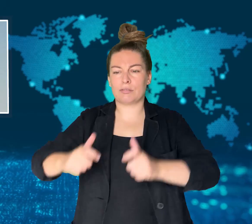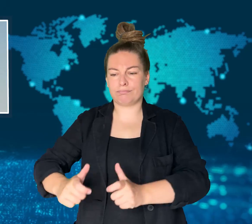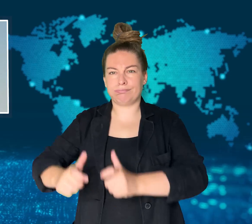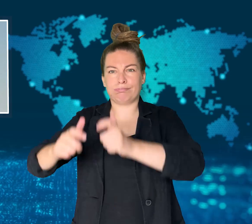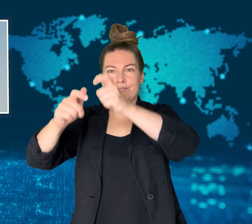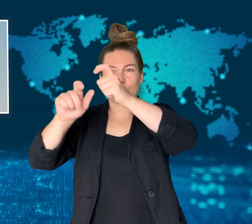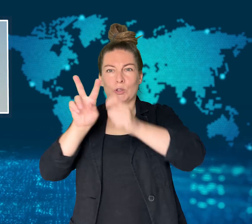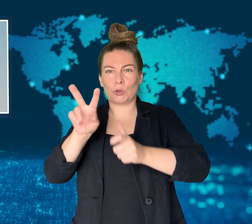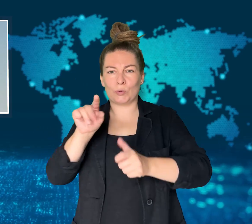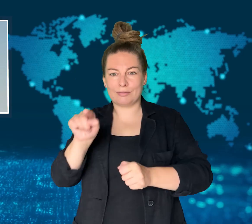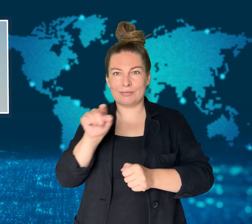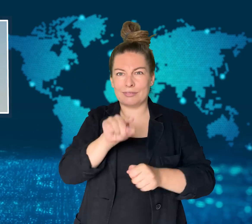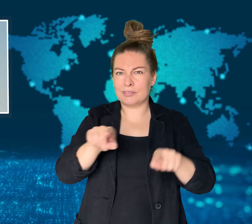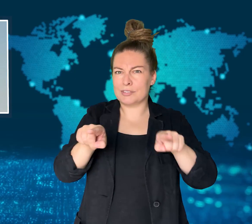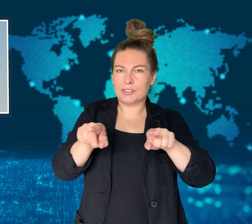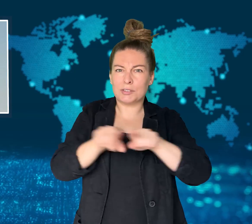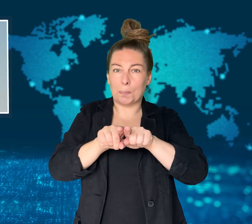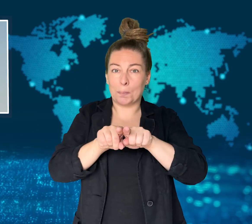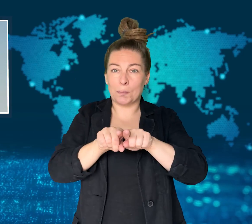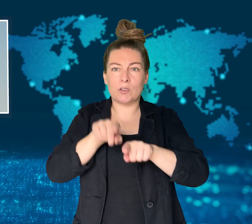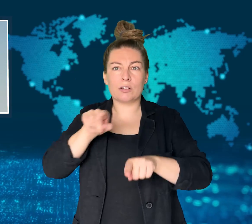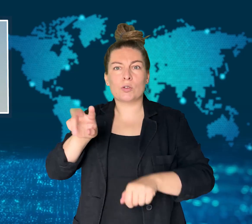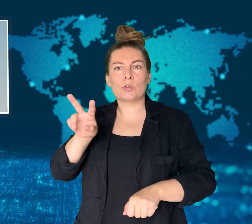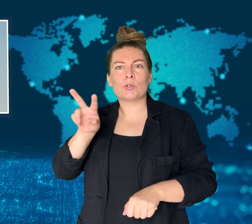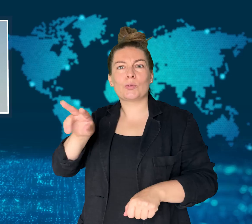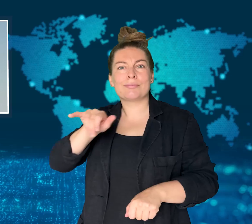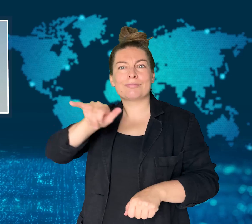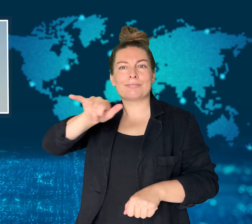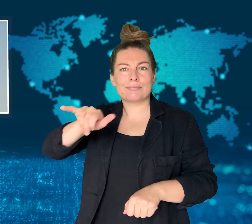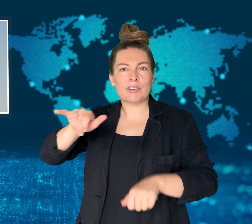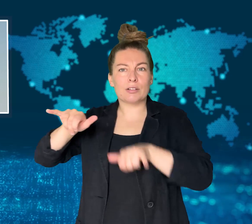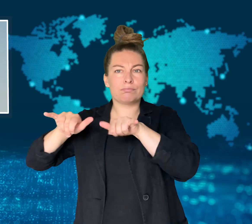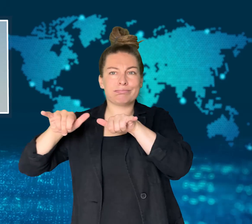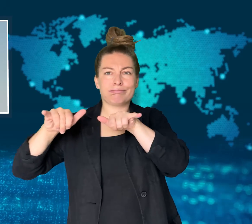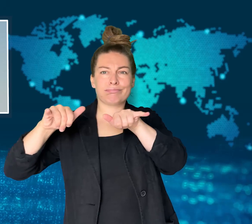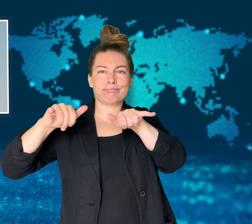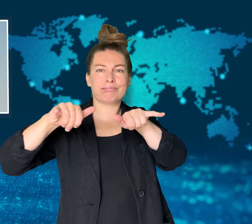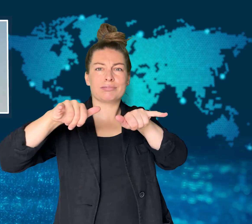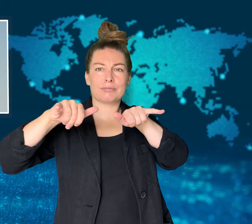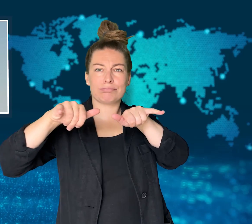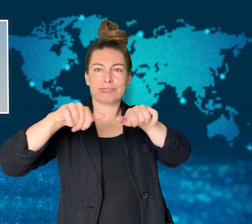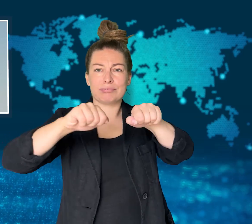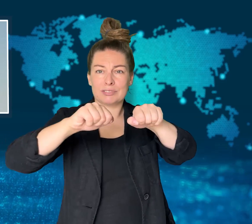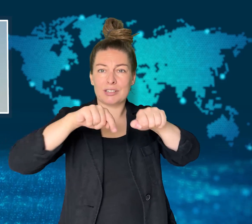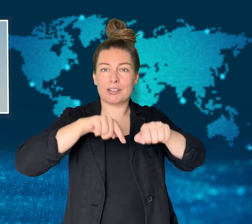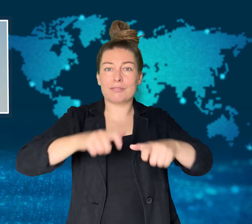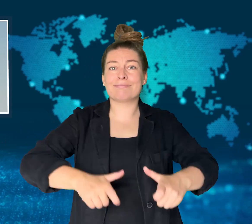The Twin Towers complex was destroyed